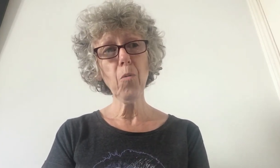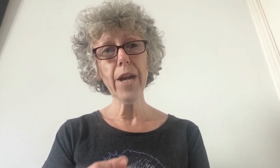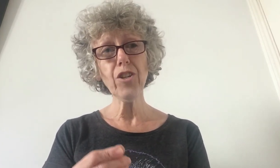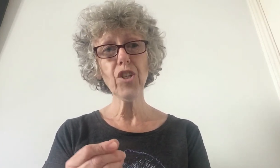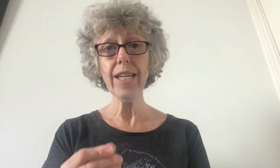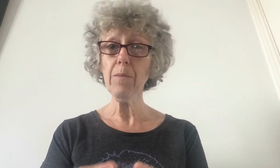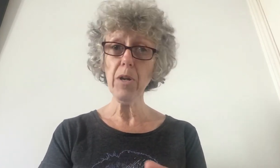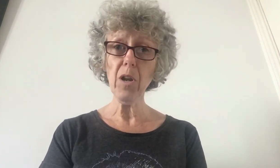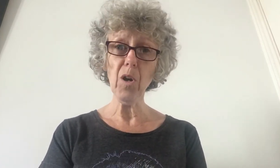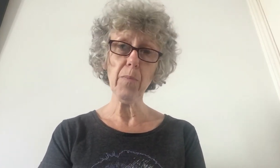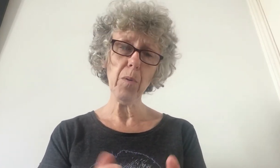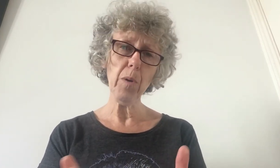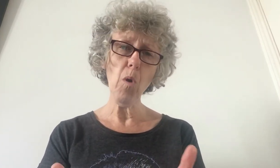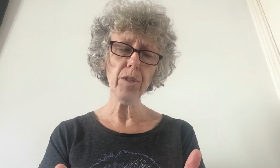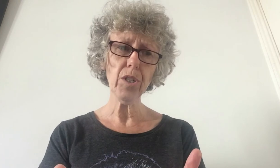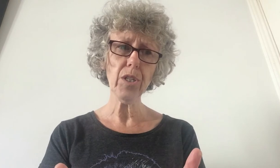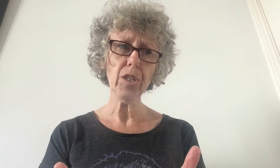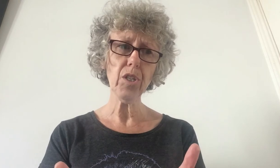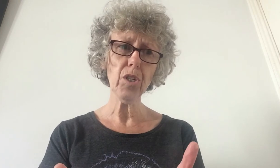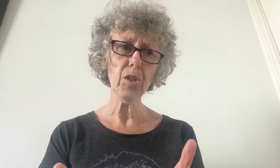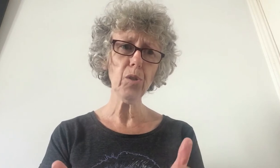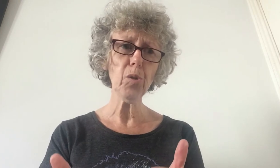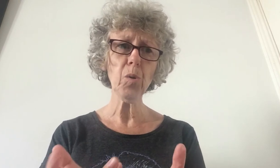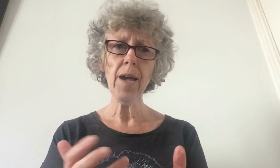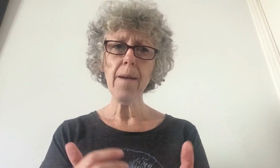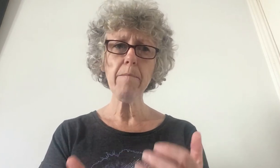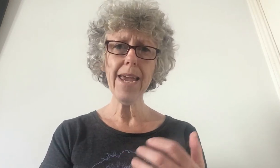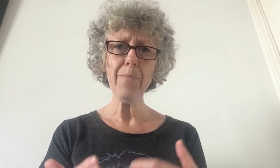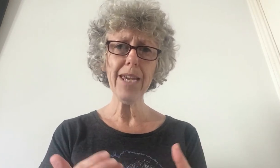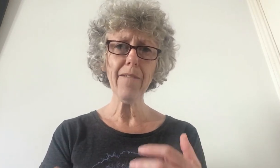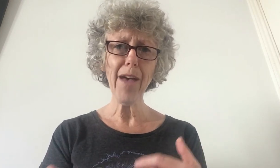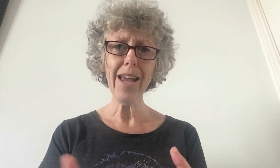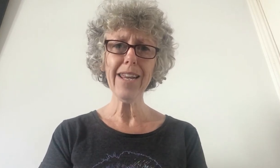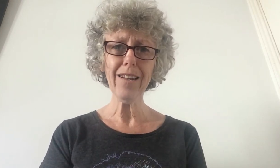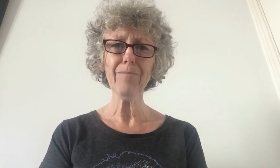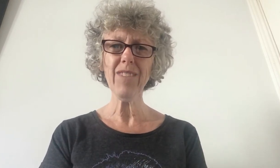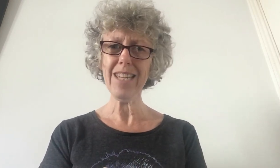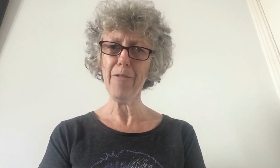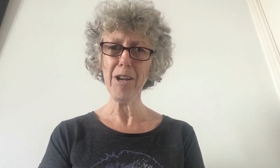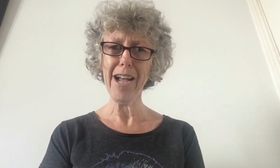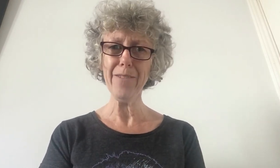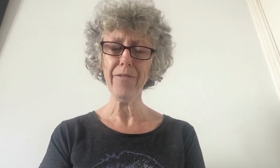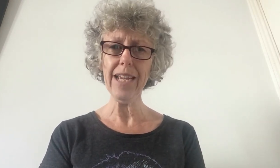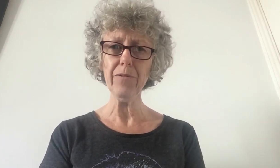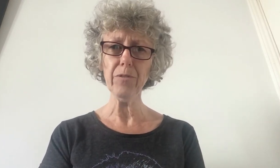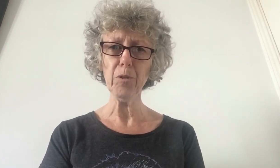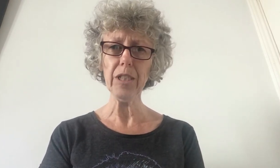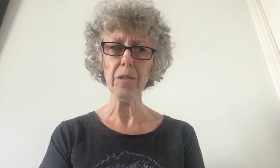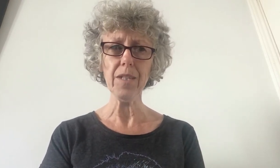which is a monologue, but we wanted to maybe give that a little different kind of flavour for you,